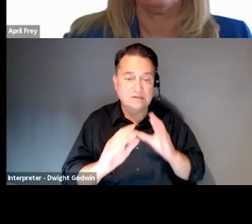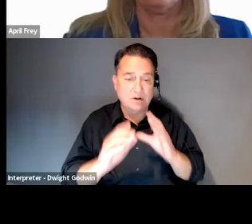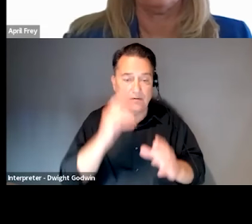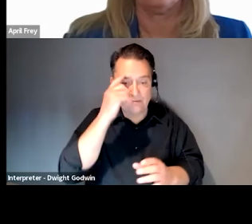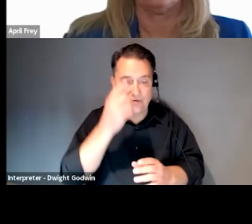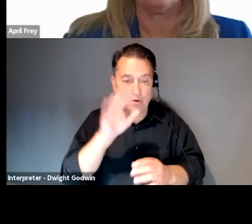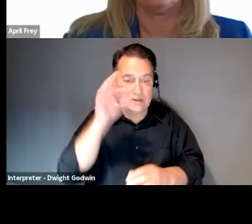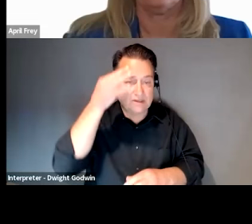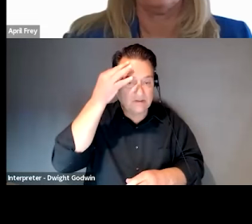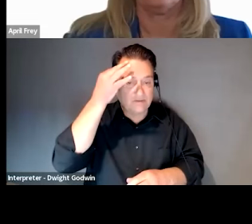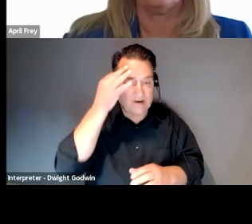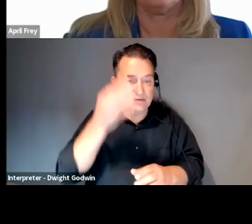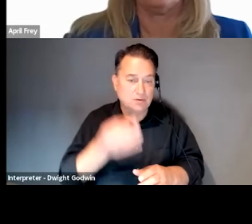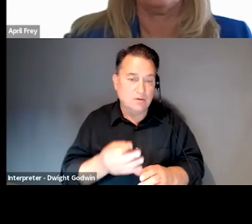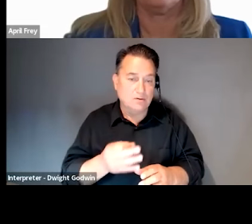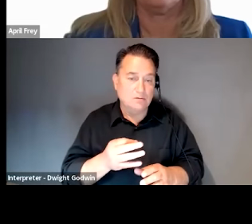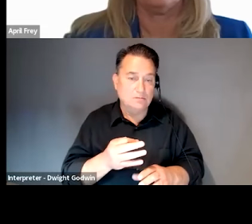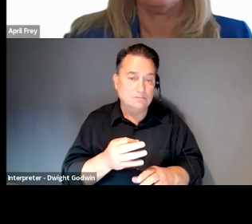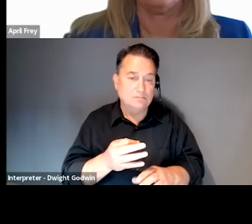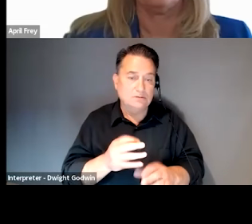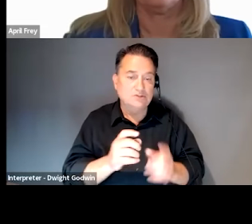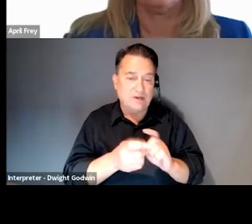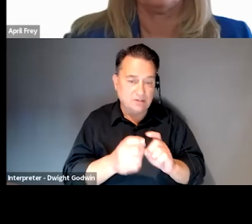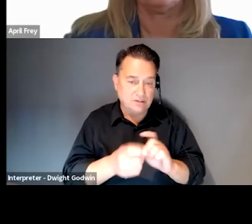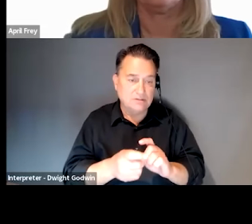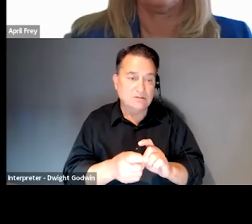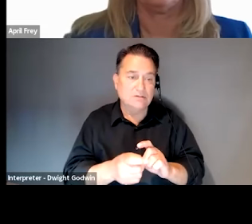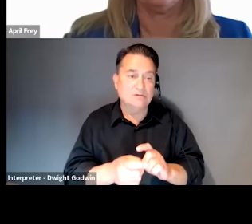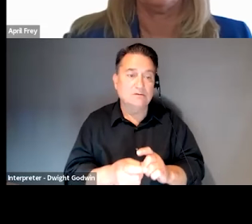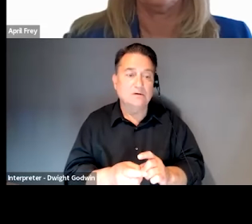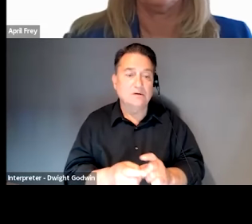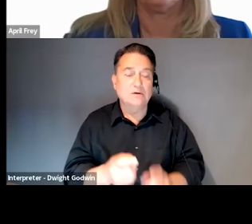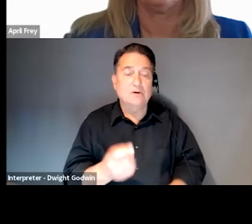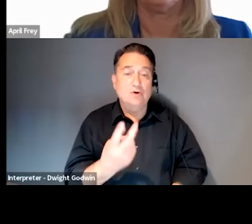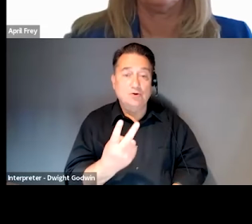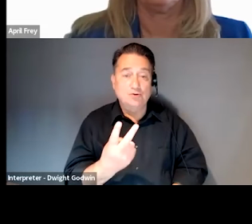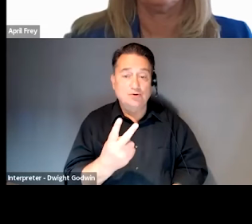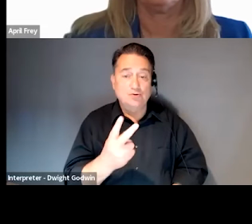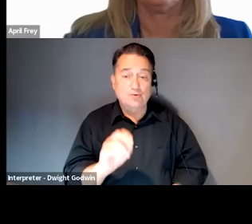and we'll focus on plans of safe care for just a moment. Since 2003, plans of safe care